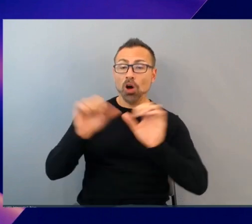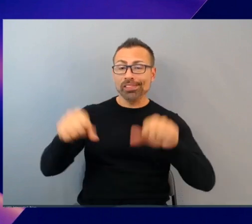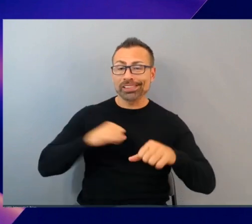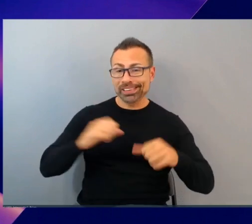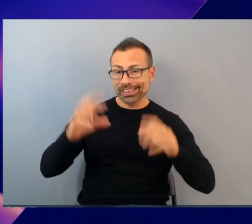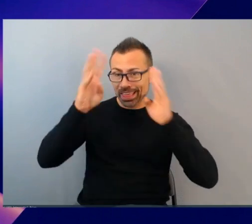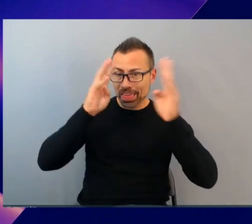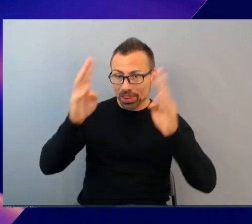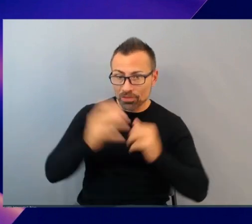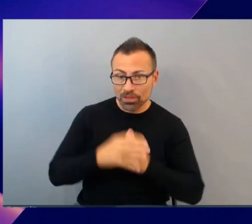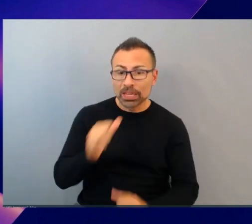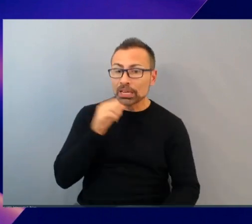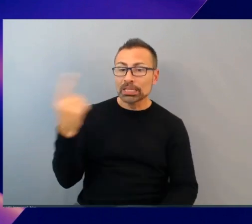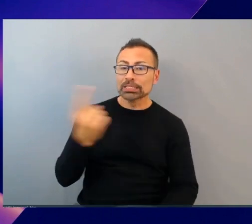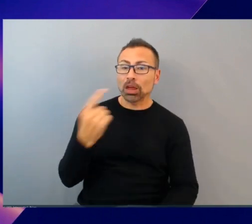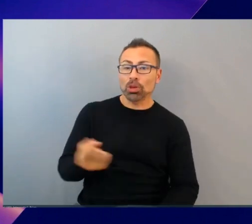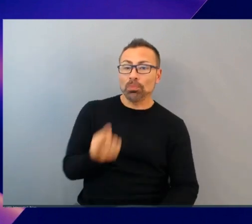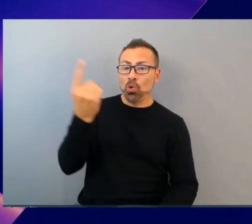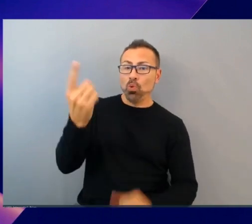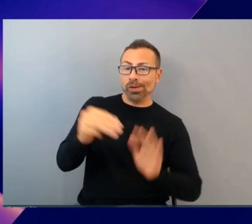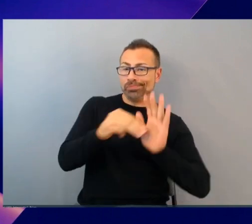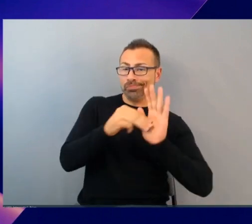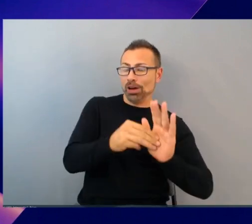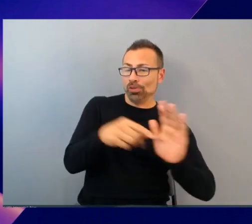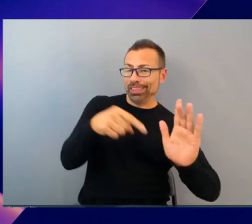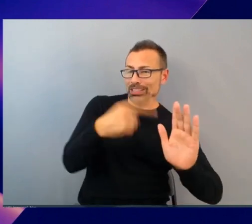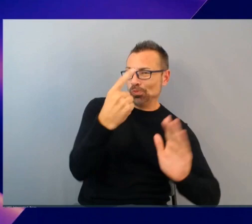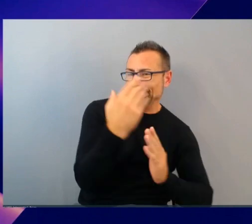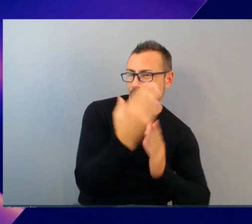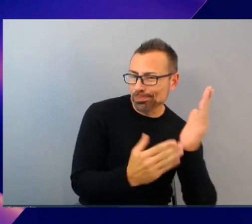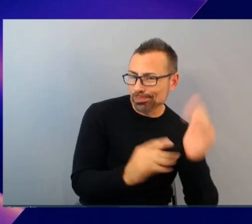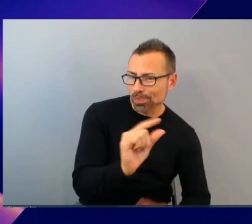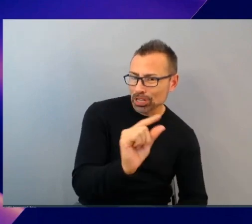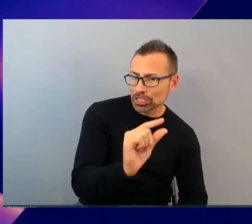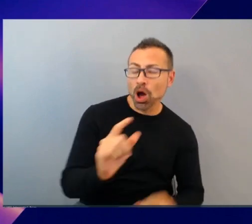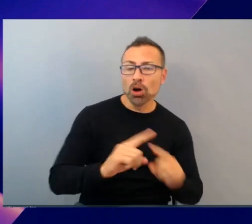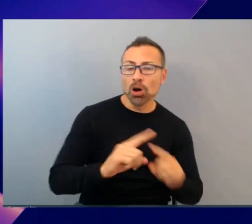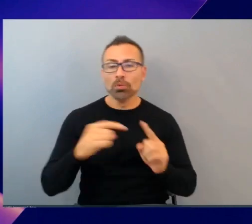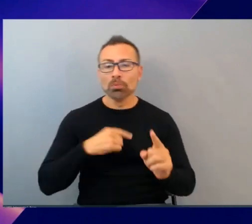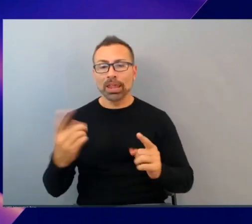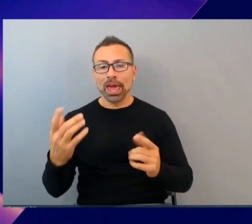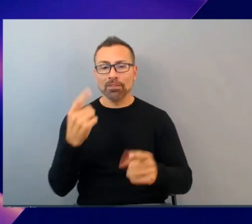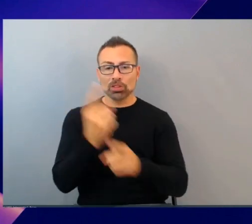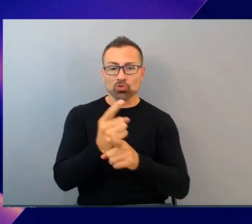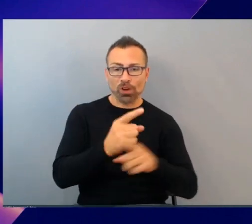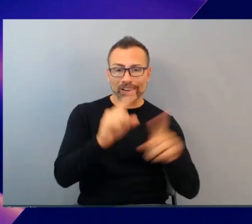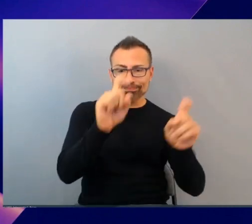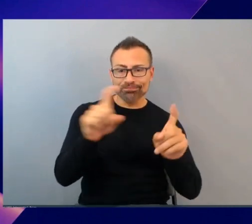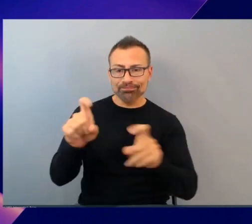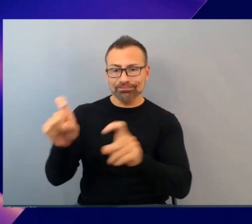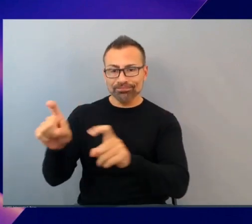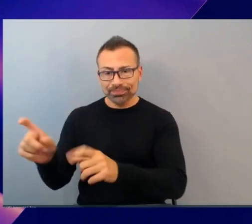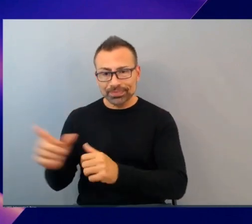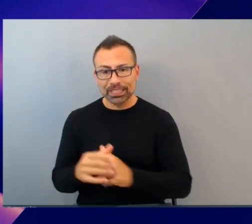creating model is one part, but putting that model through right regress auditability, right governance structure,